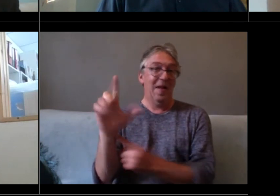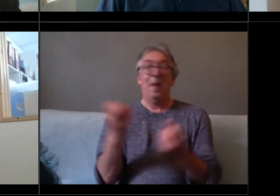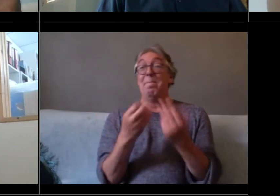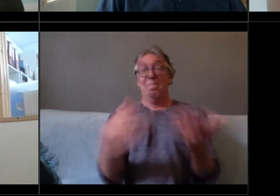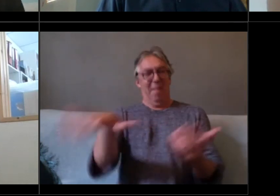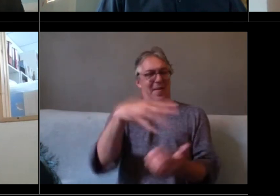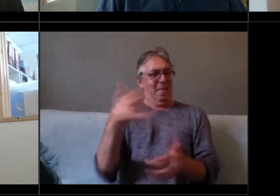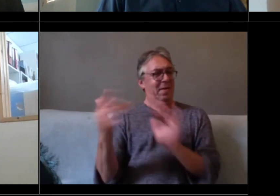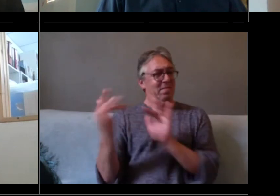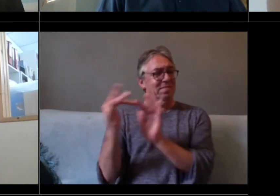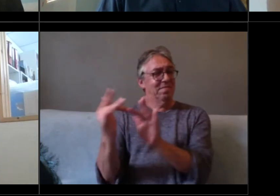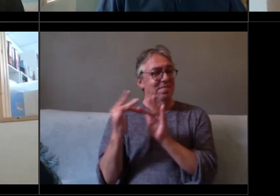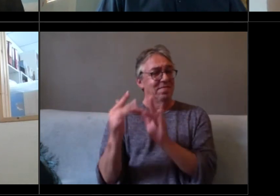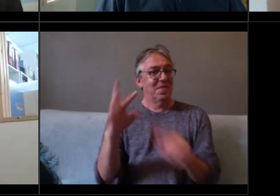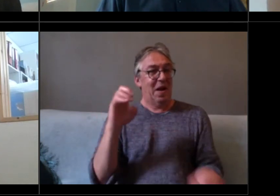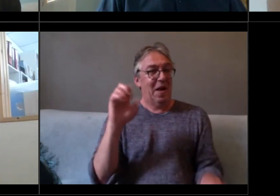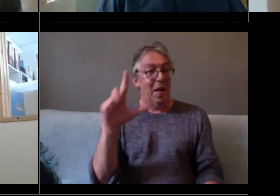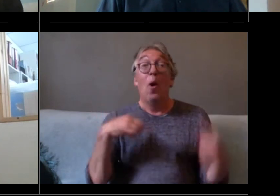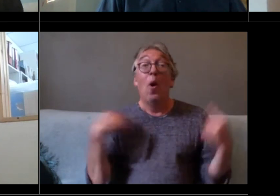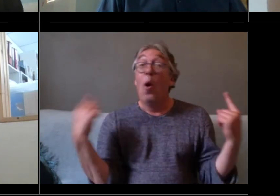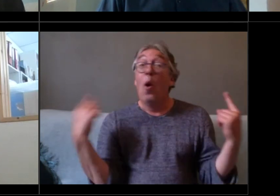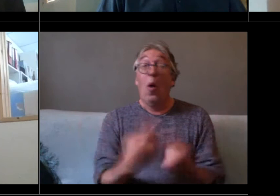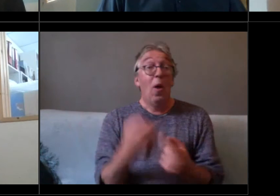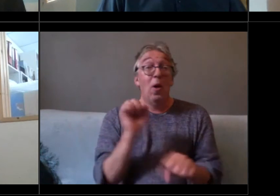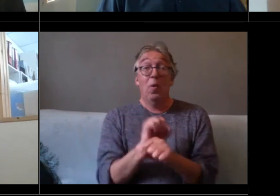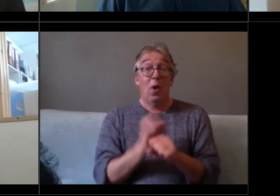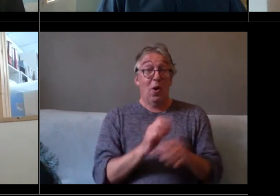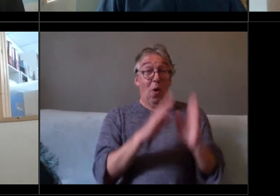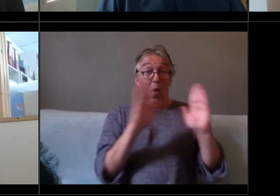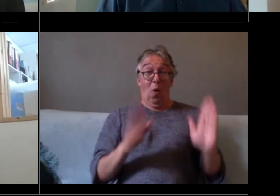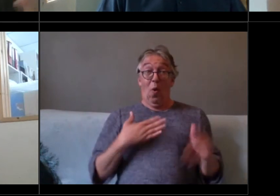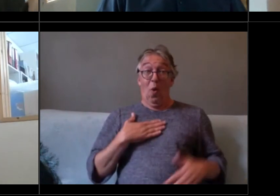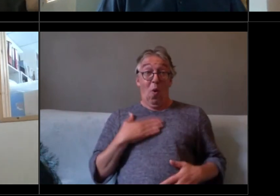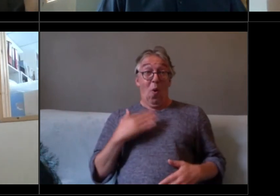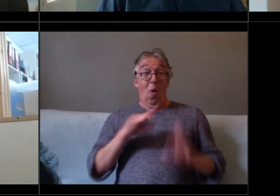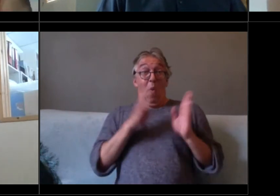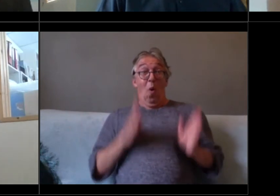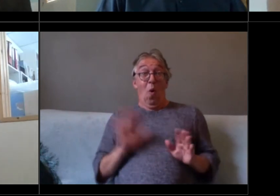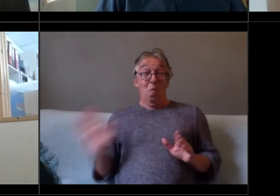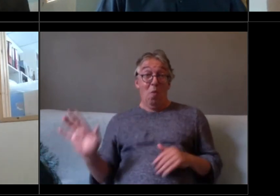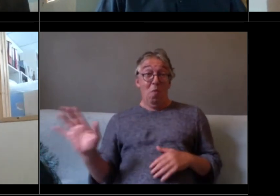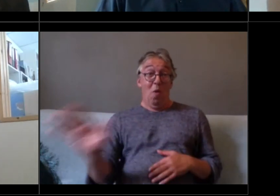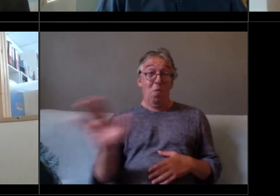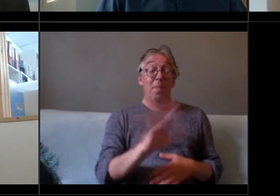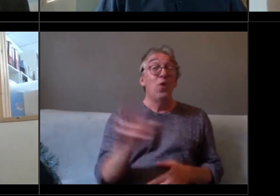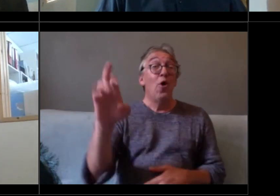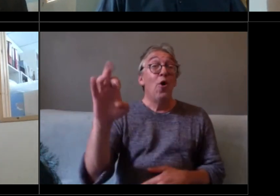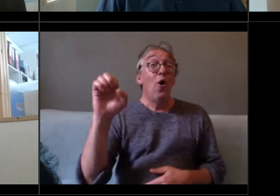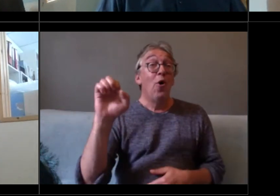We are all working remotely. Raquel is helping us with the webinars